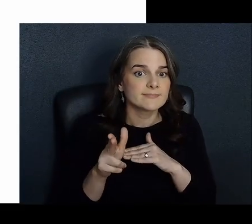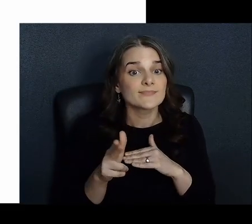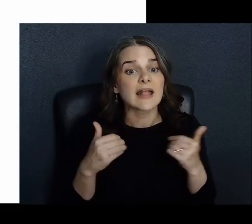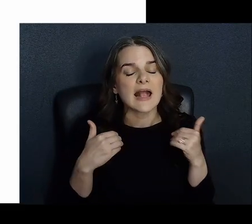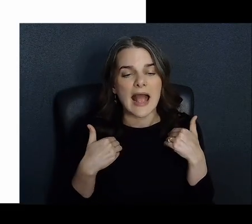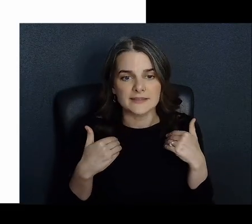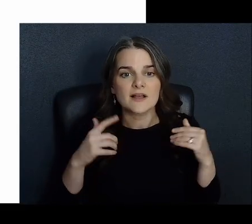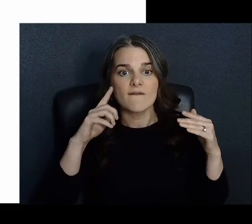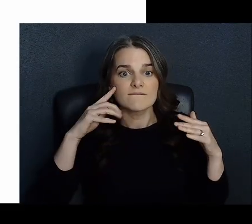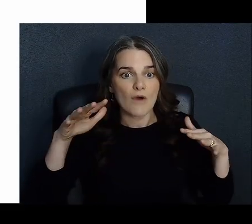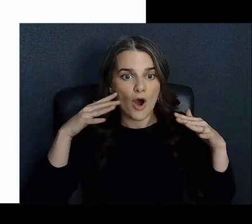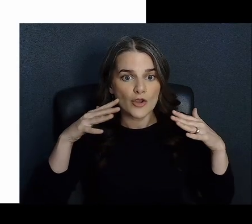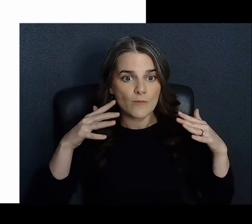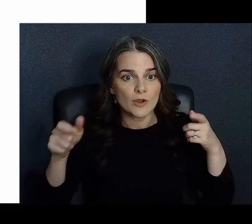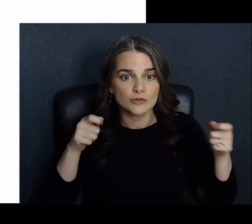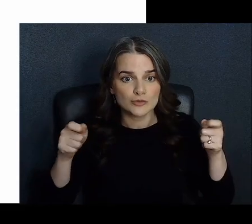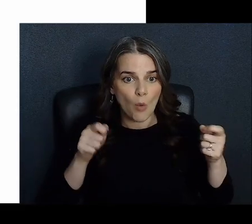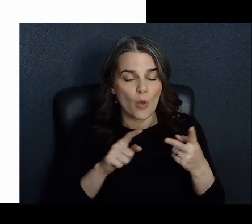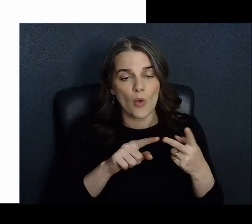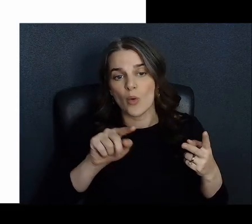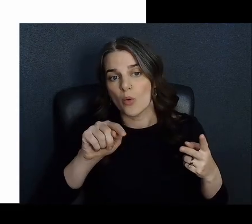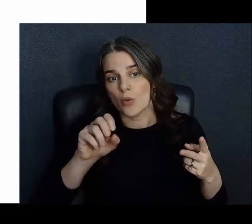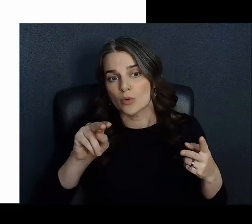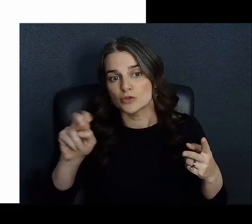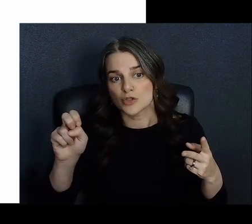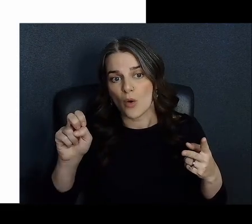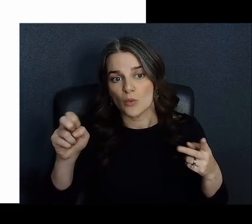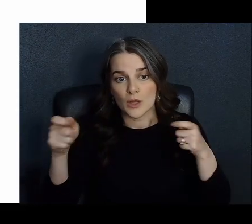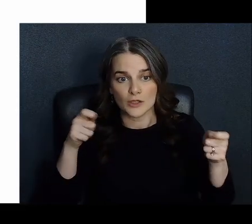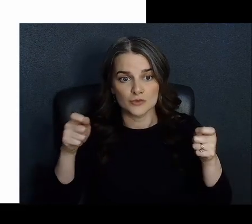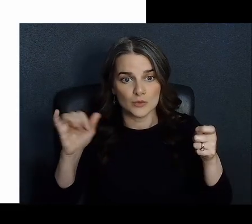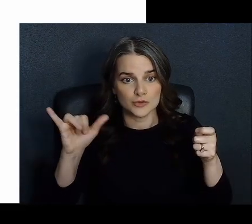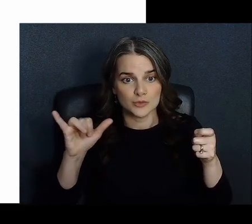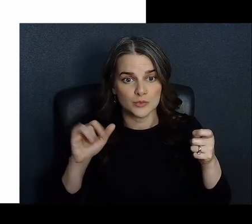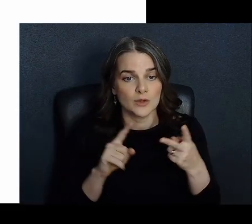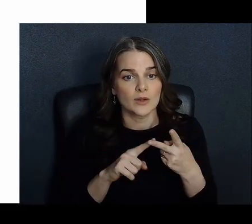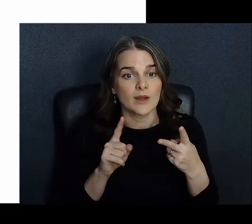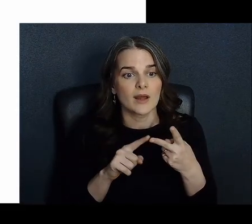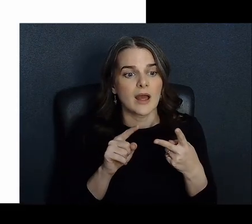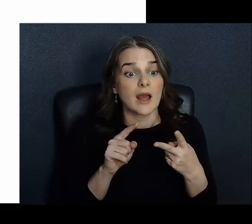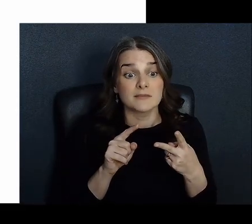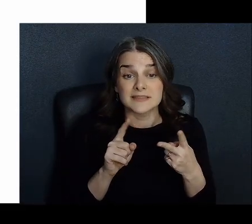It also has tone control. Some people hear things better if, indeed, it's a different pitch.